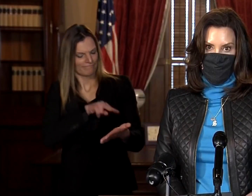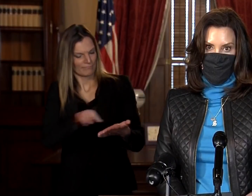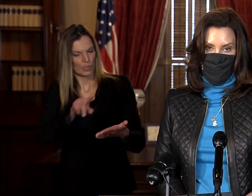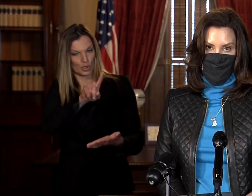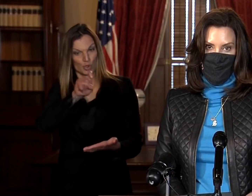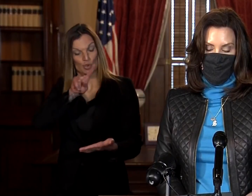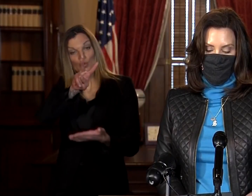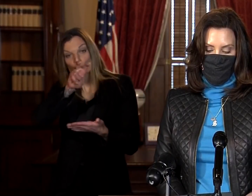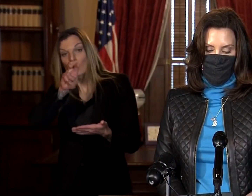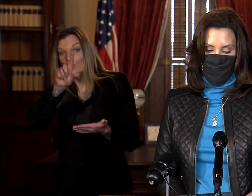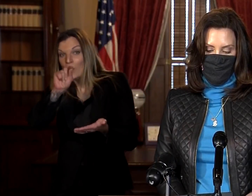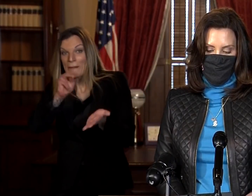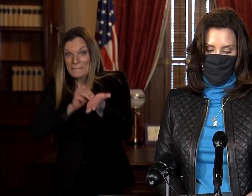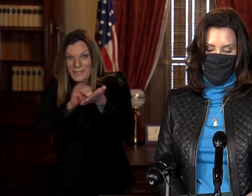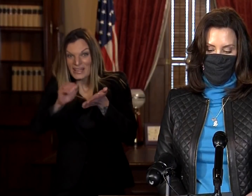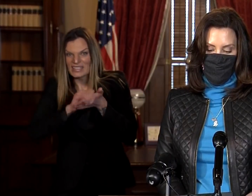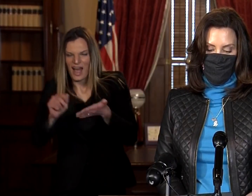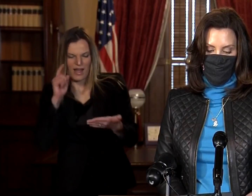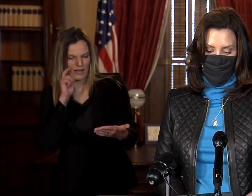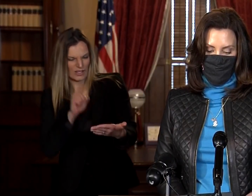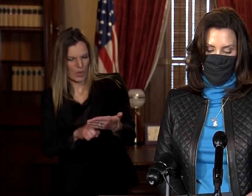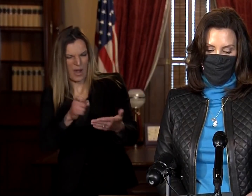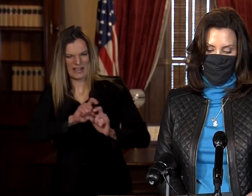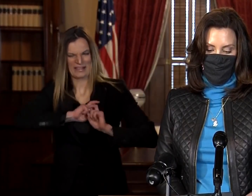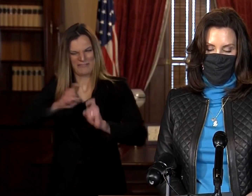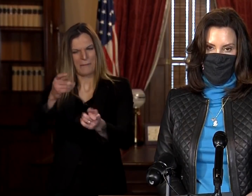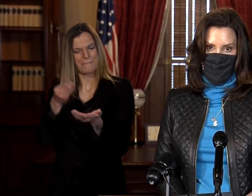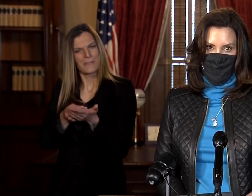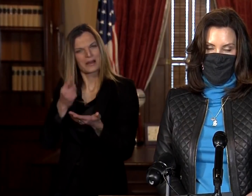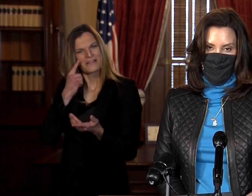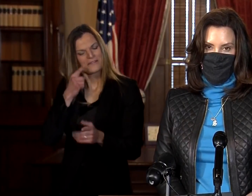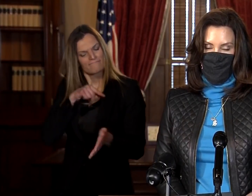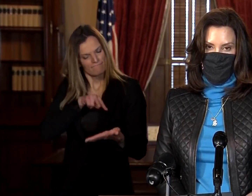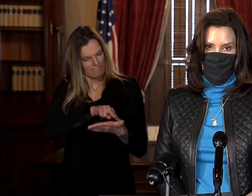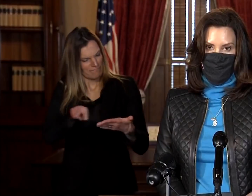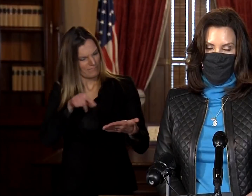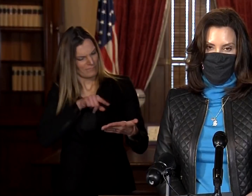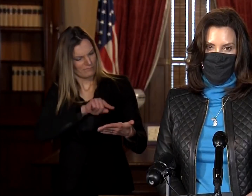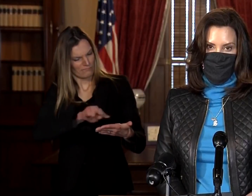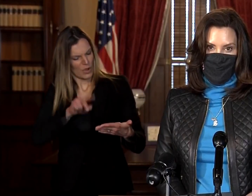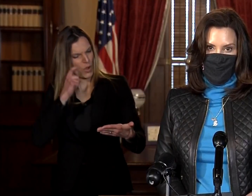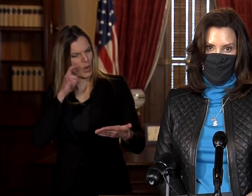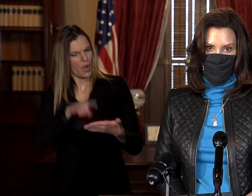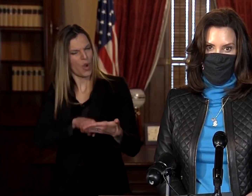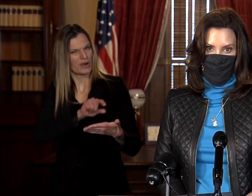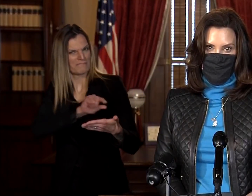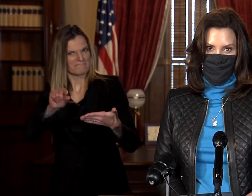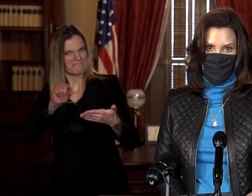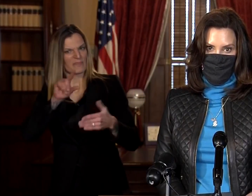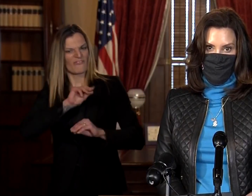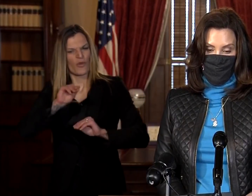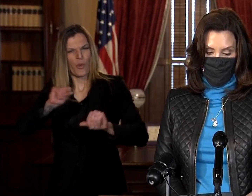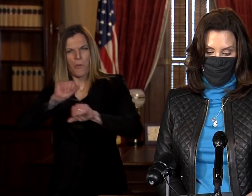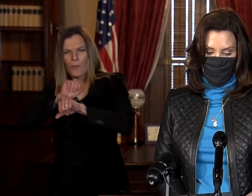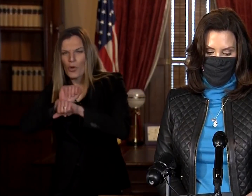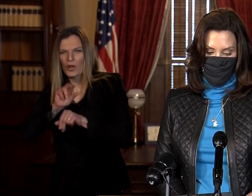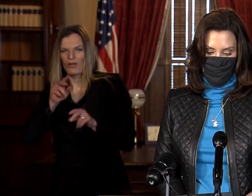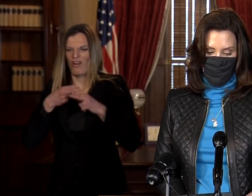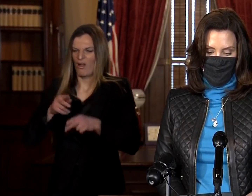That includes $220 million giveaway of taxpayer money to giveaway of taxpayer money to the employer owned unemployment the employer owned unemployment insurance trust fund. insurance trust fund. Be very clear.